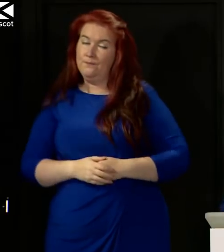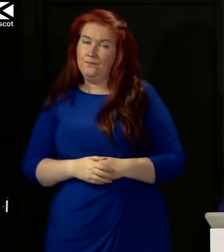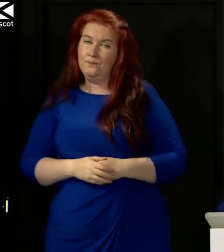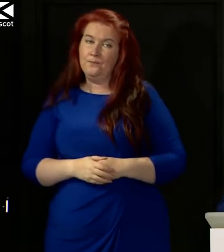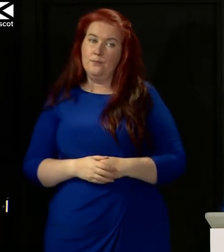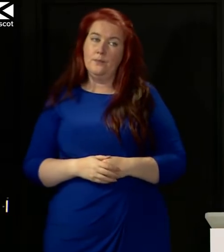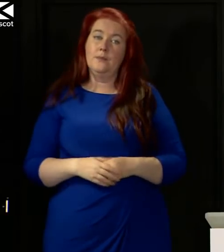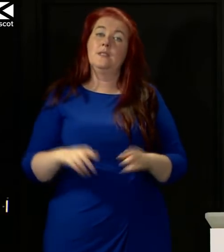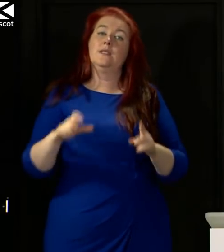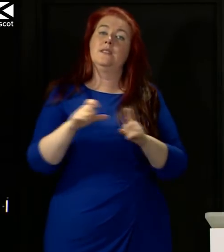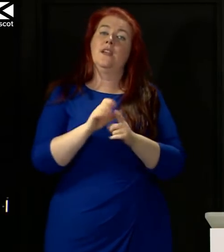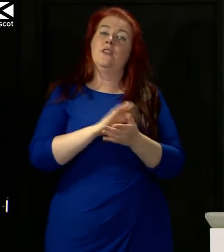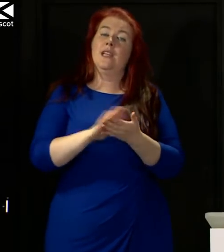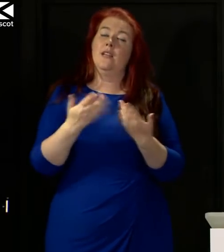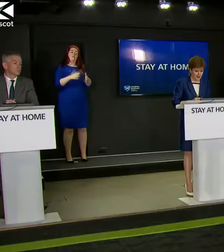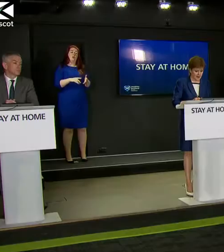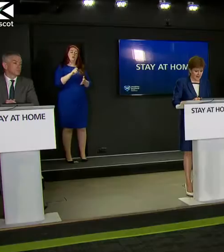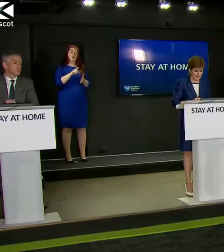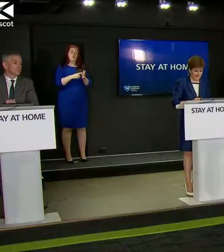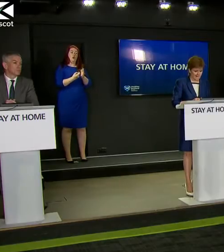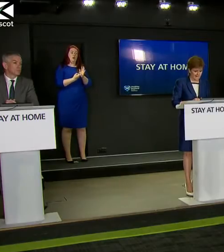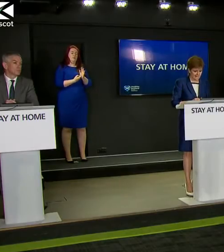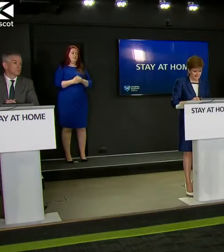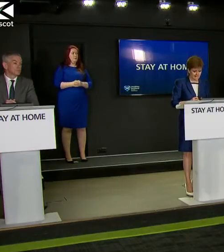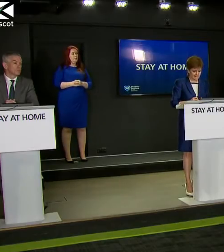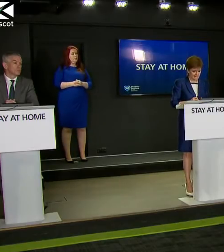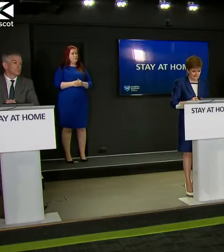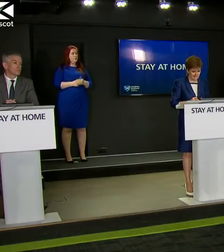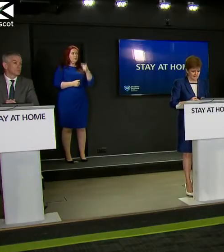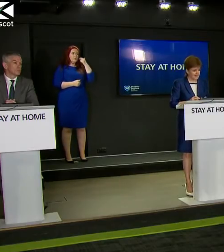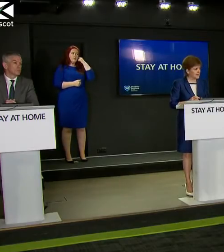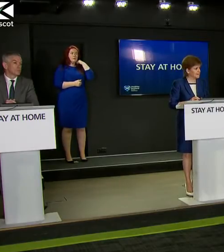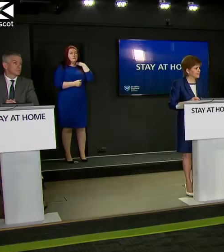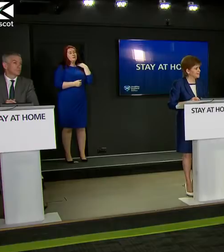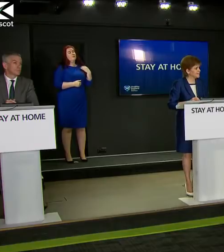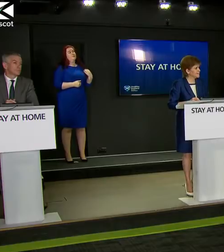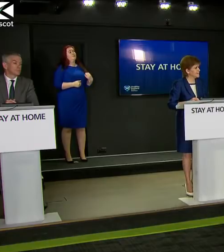Derek Healey from the Courier First Minister, I wanted to ask you about that economy support package. Are you able